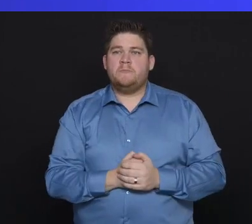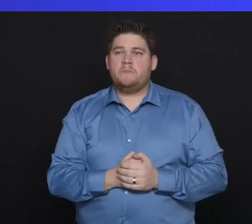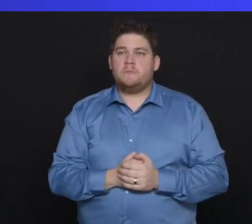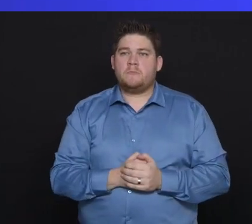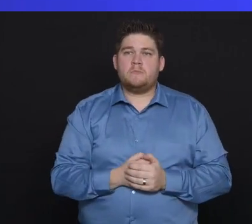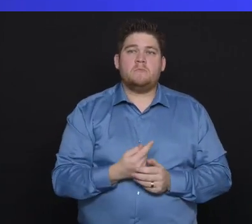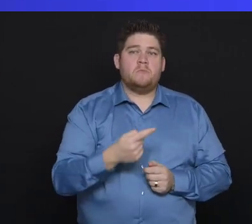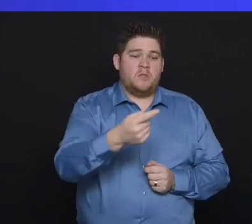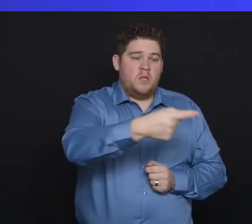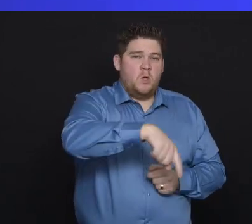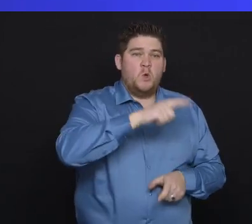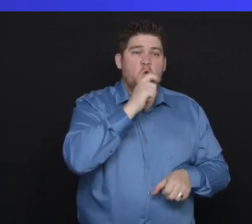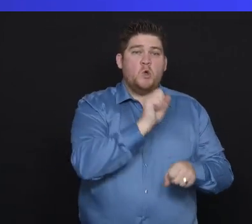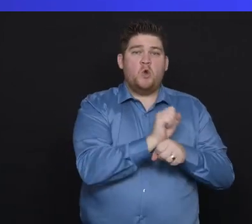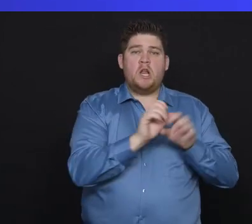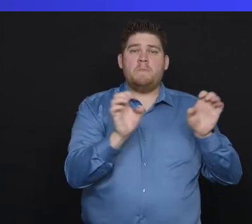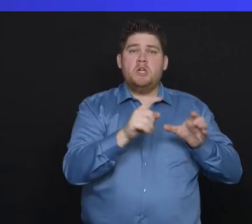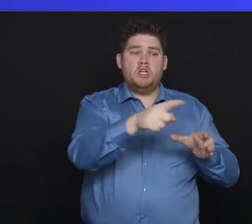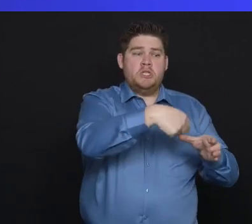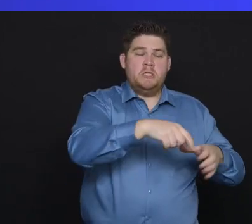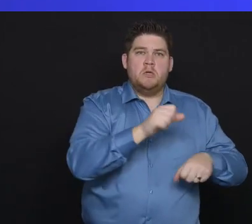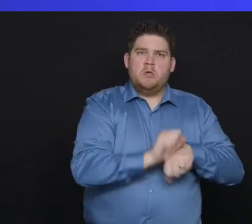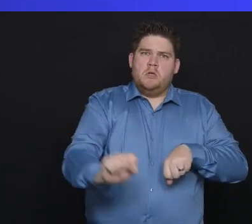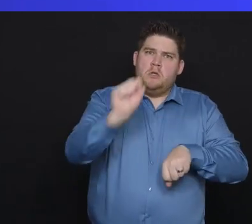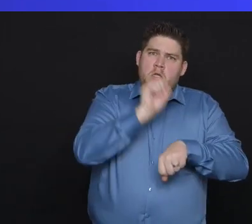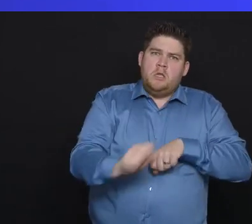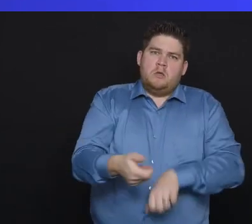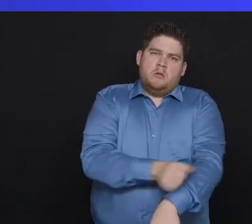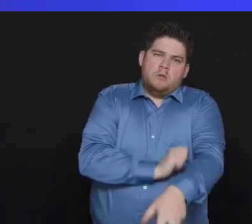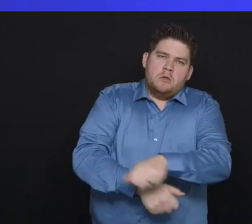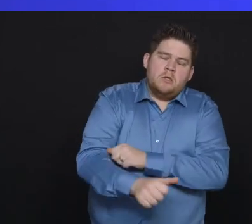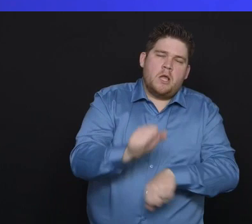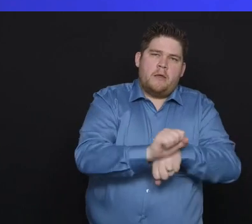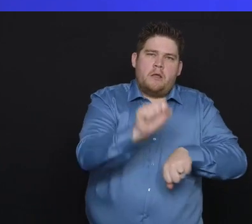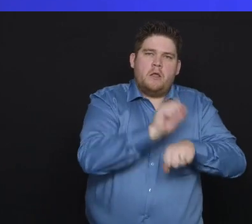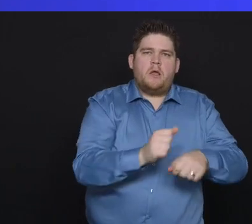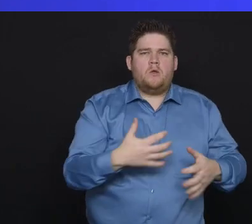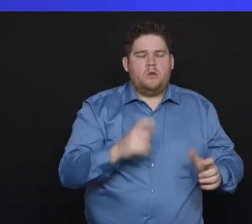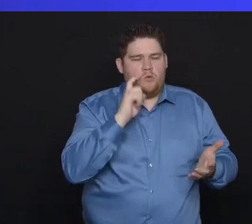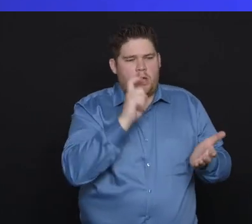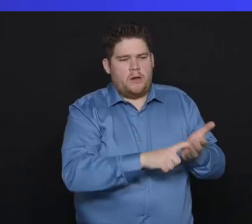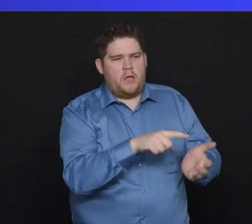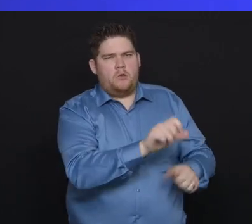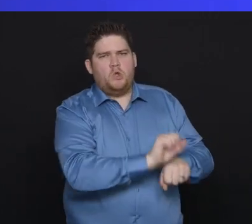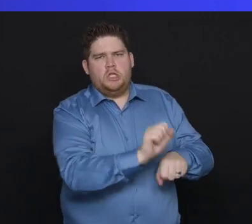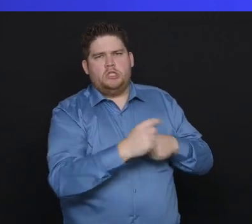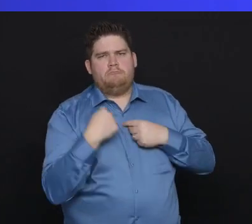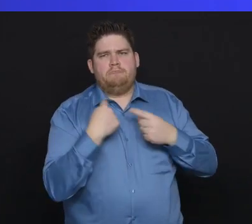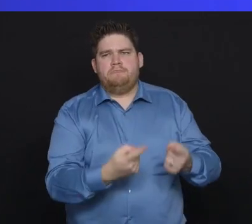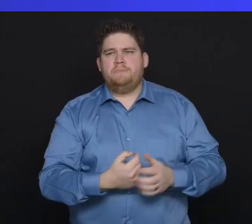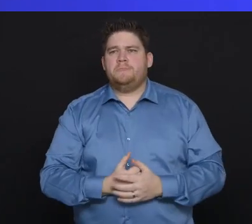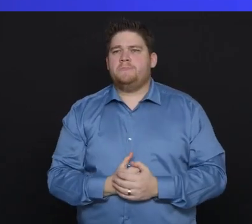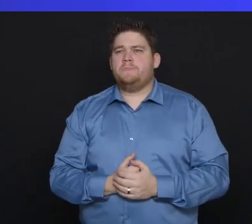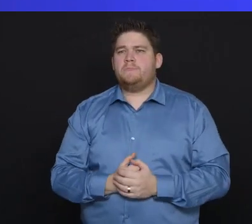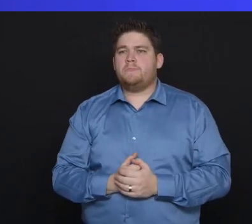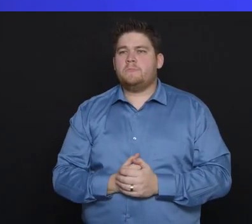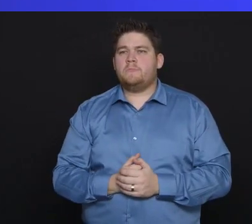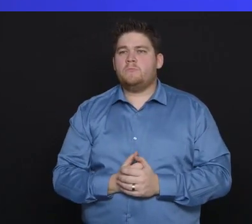Those were intended to reduce the number of people and to serve the people who are without a primary care doctor, but they've